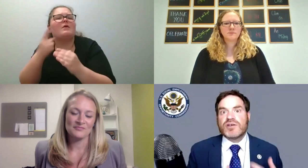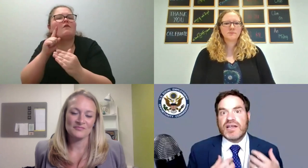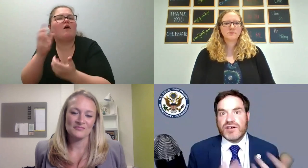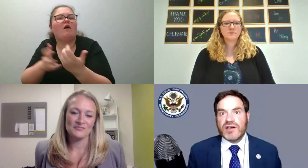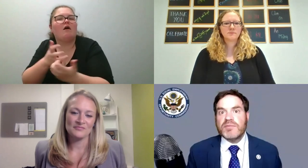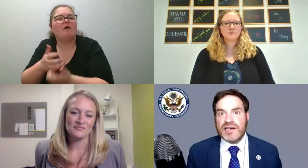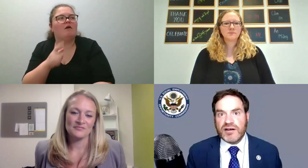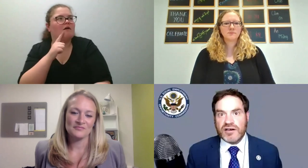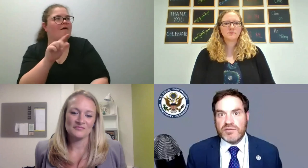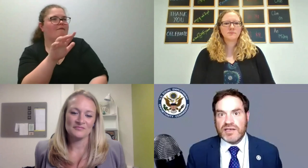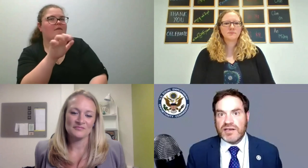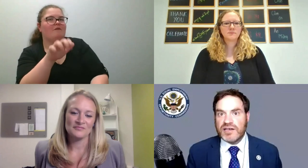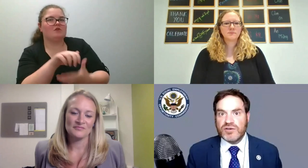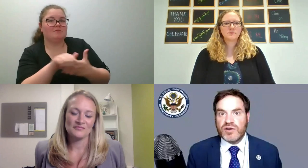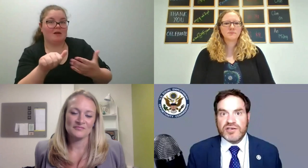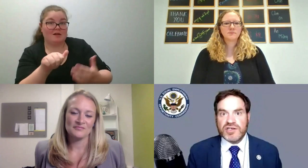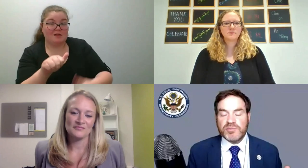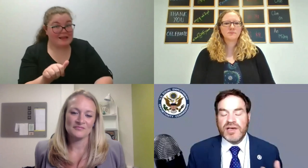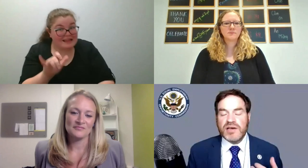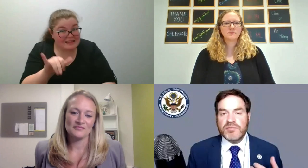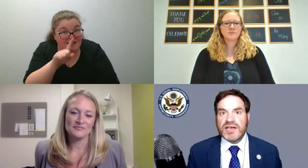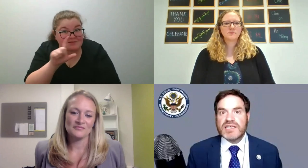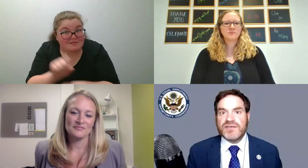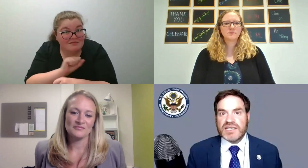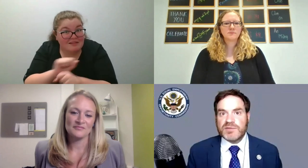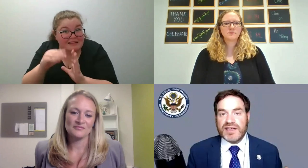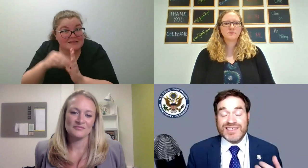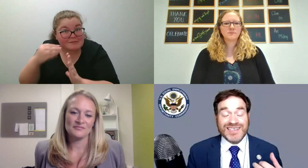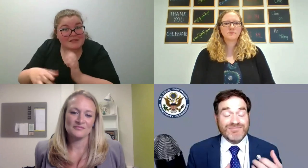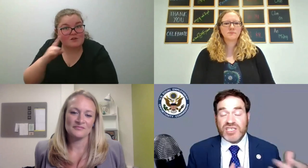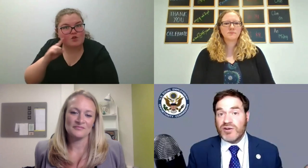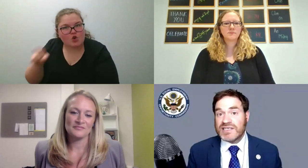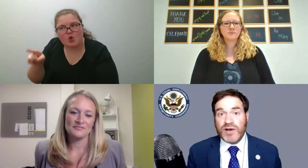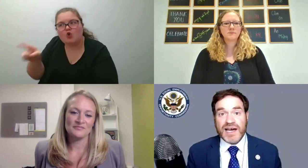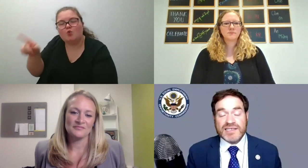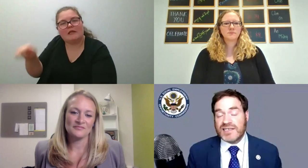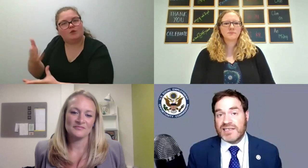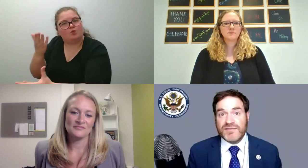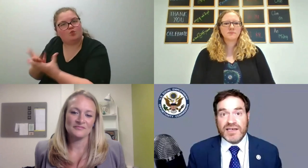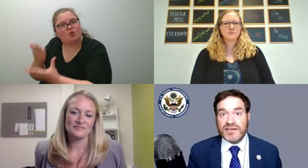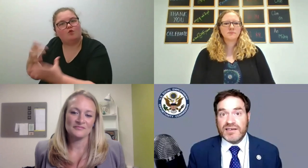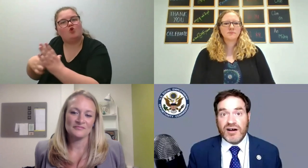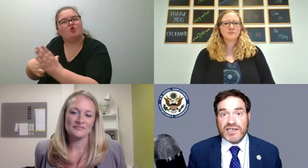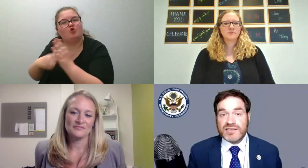that if you're going to make that argument undue hardship because of an expense, show us why it's a significant cost